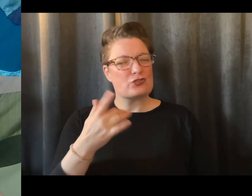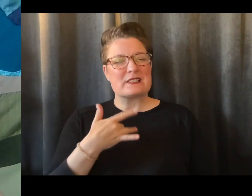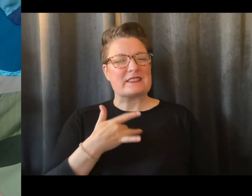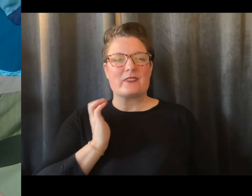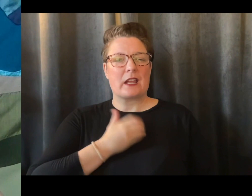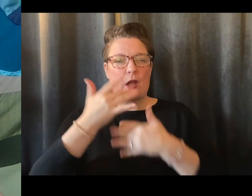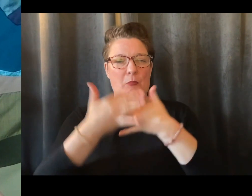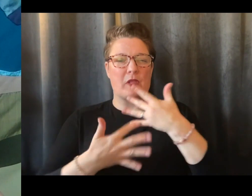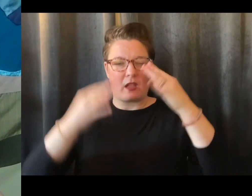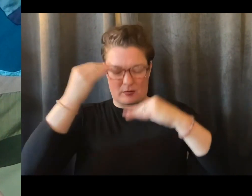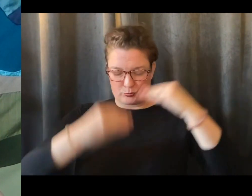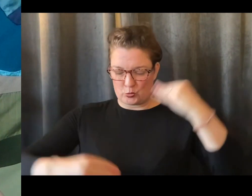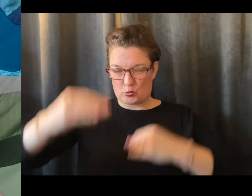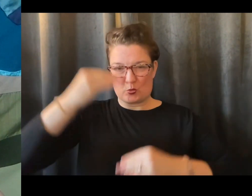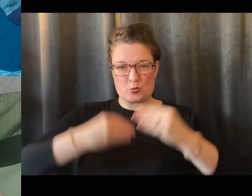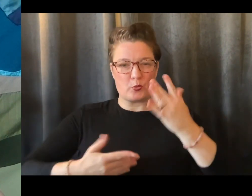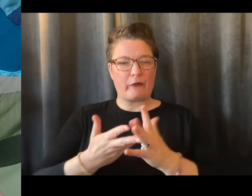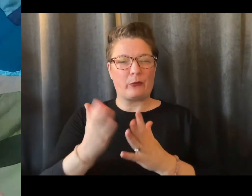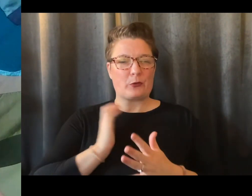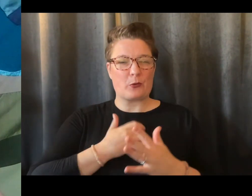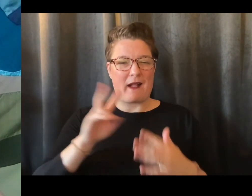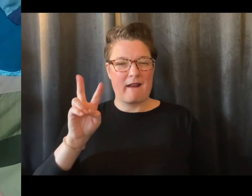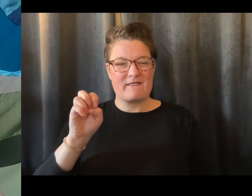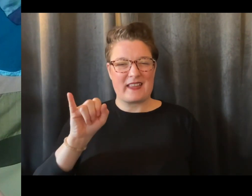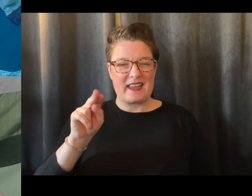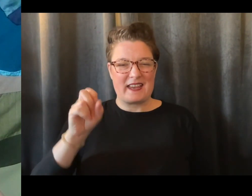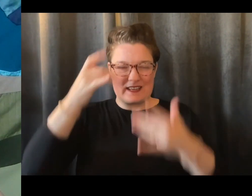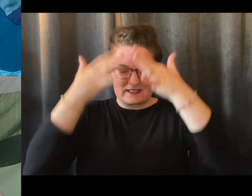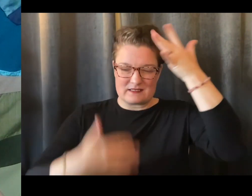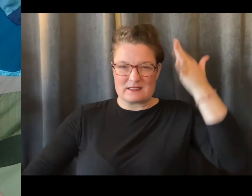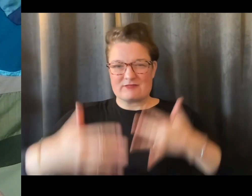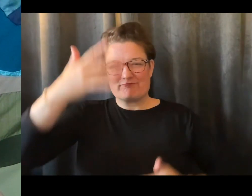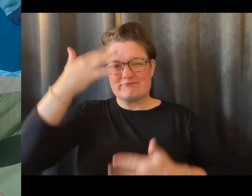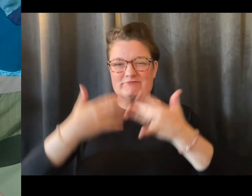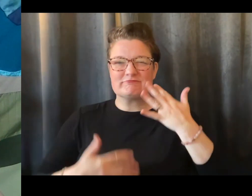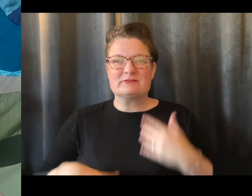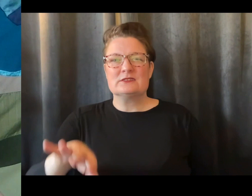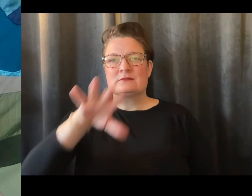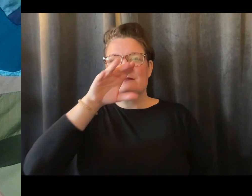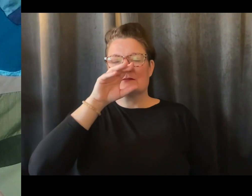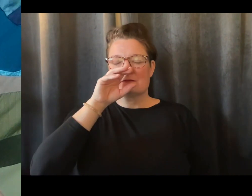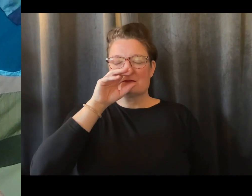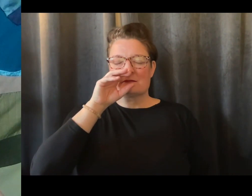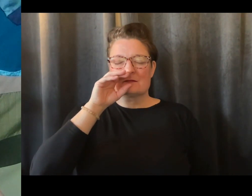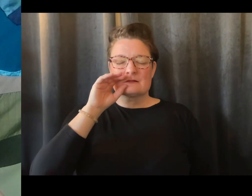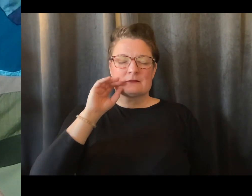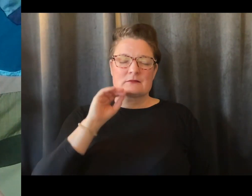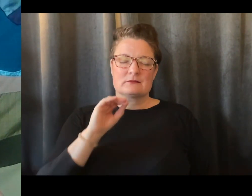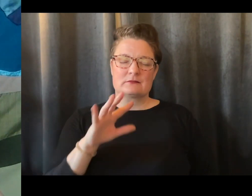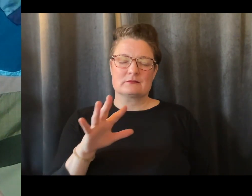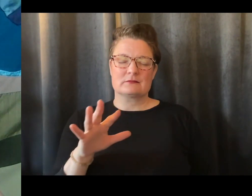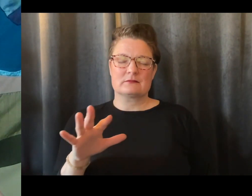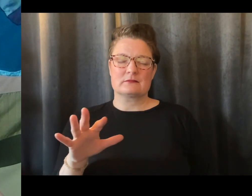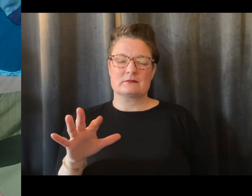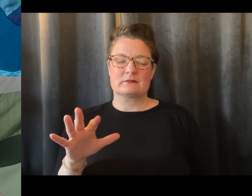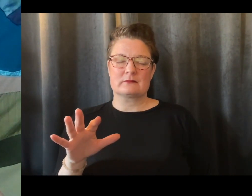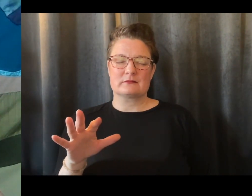Our breath going in and out this movement like diaspora